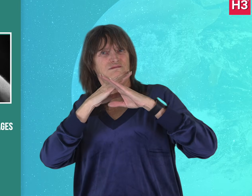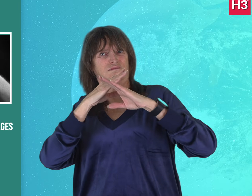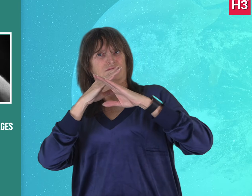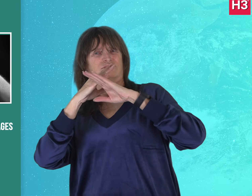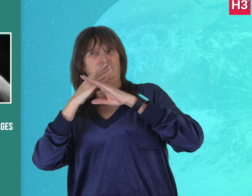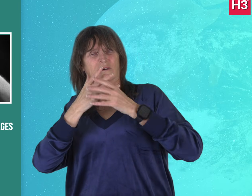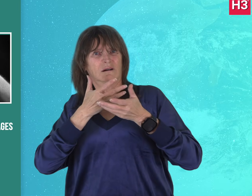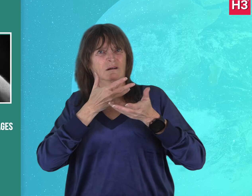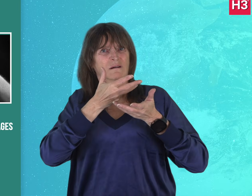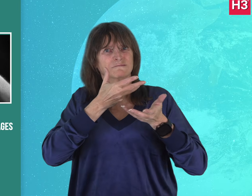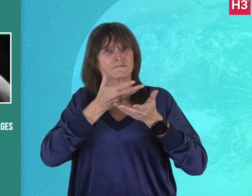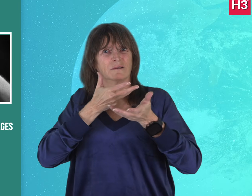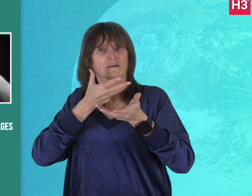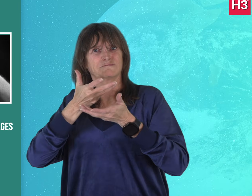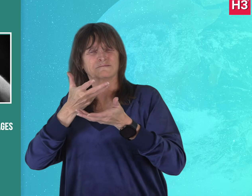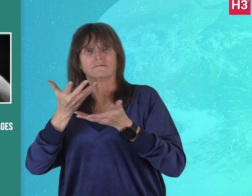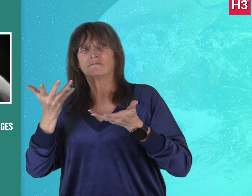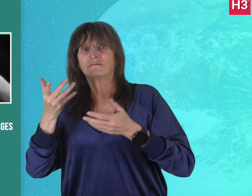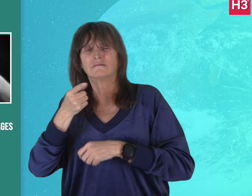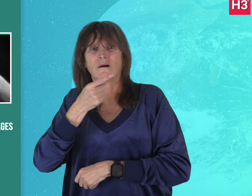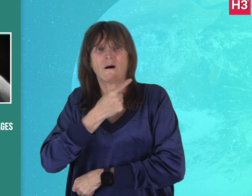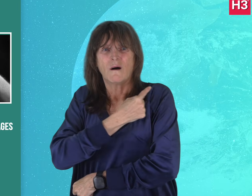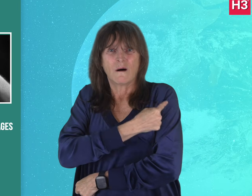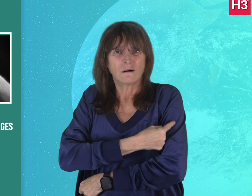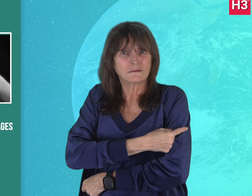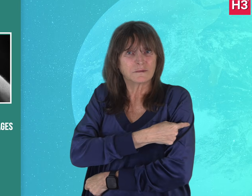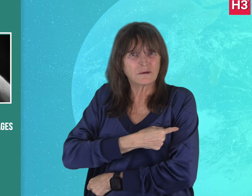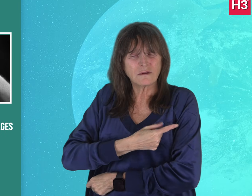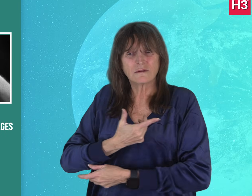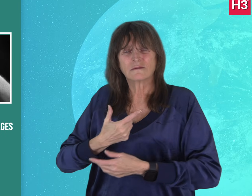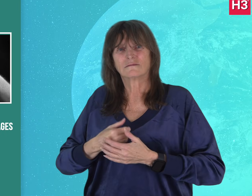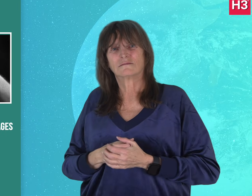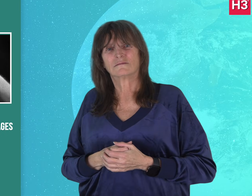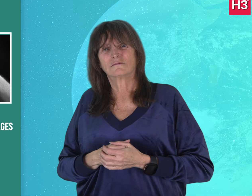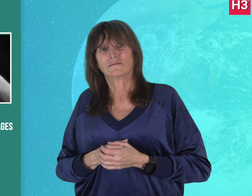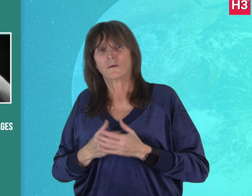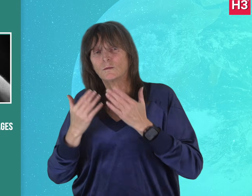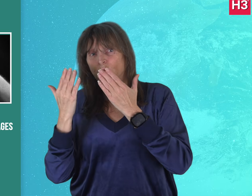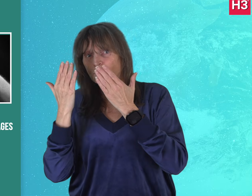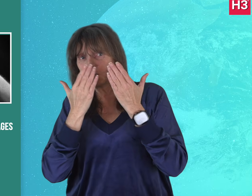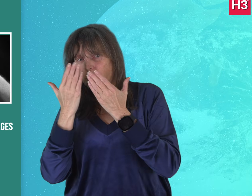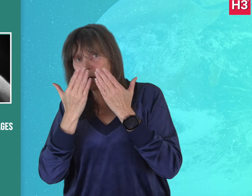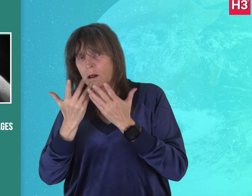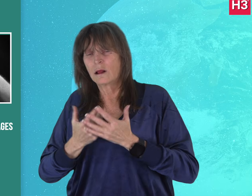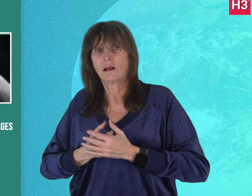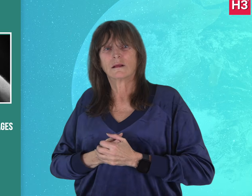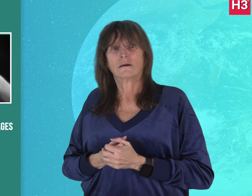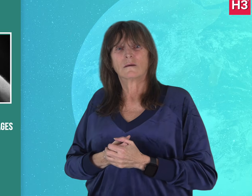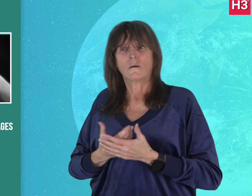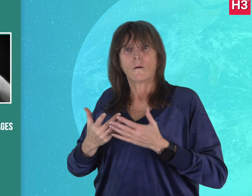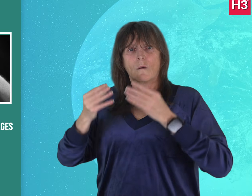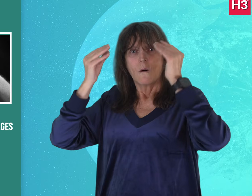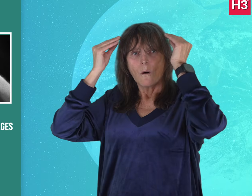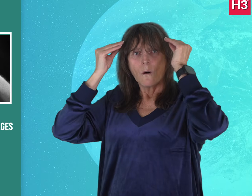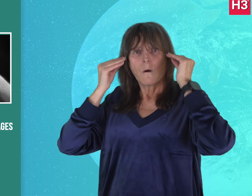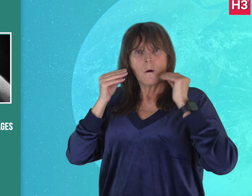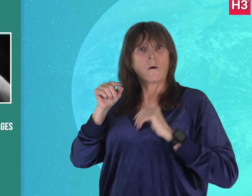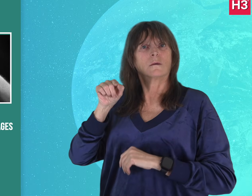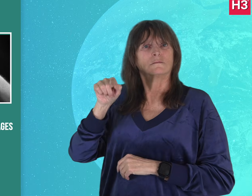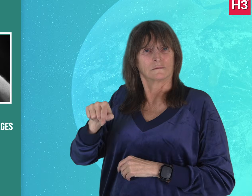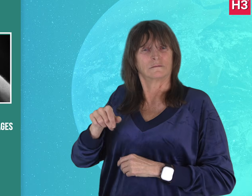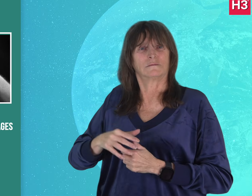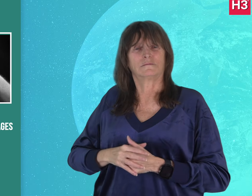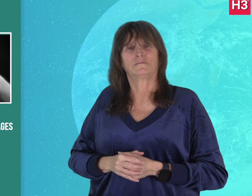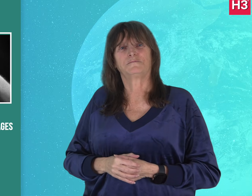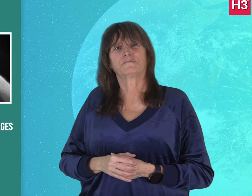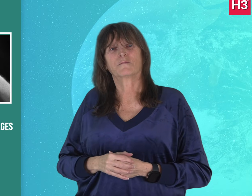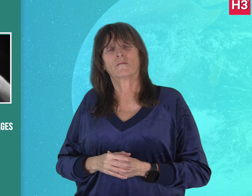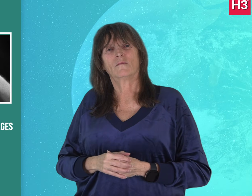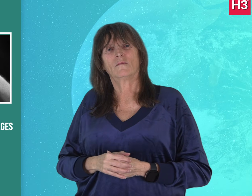Hard of Hearing people often face communication barriers in hospitals,